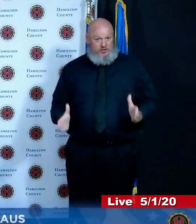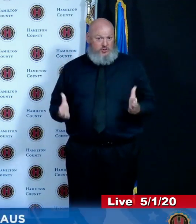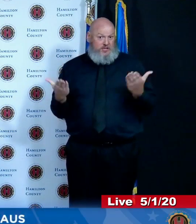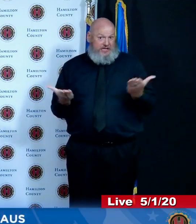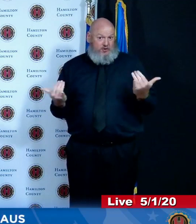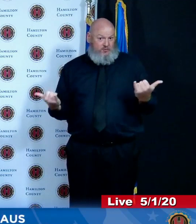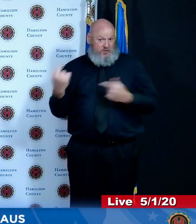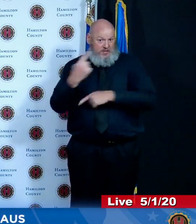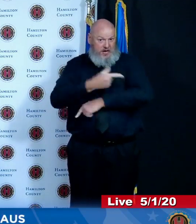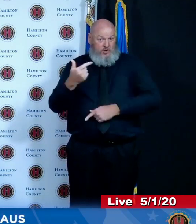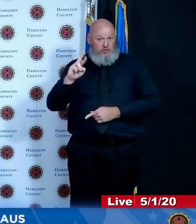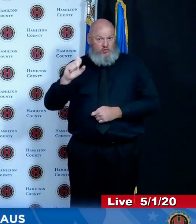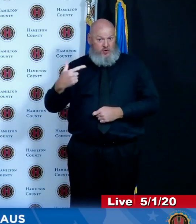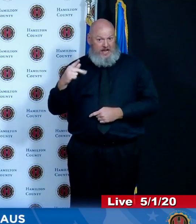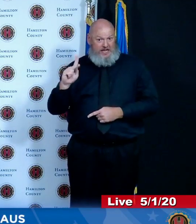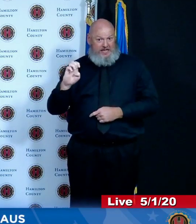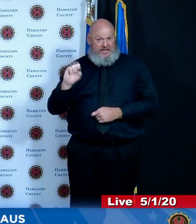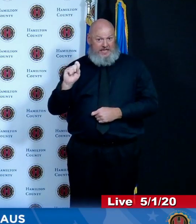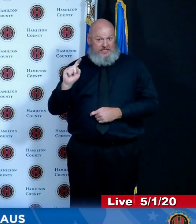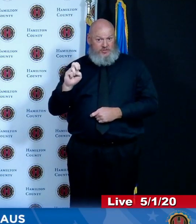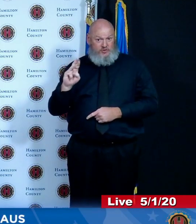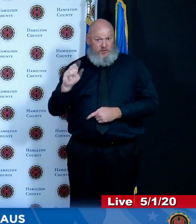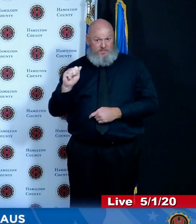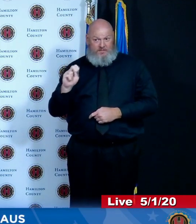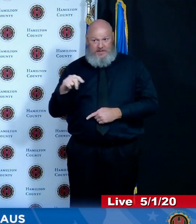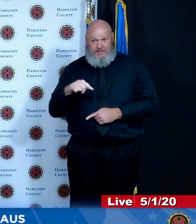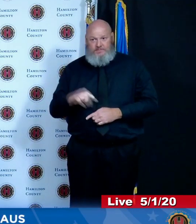numbers as he does every day I'm gonna start with the numbers though as we